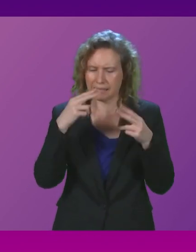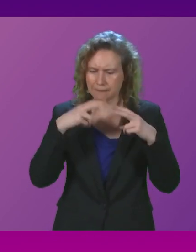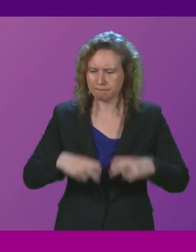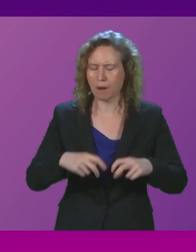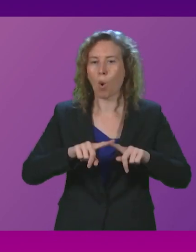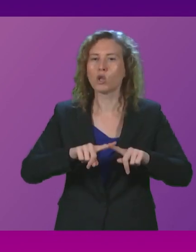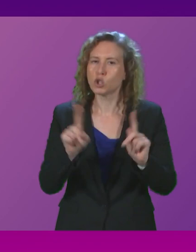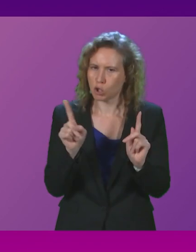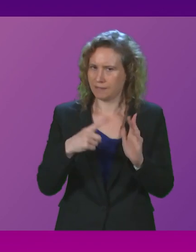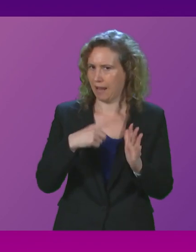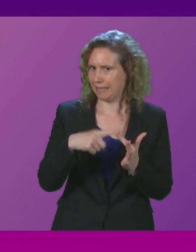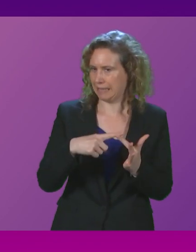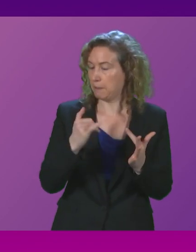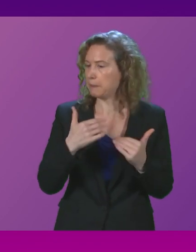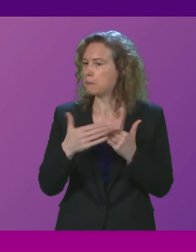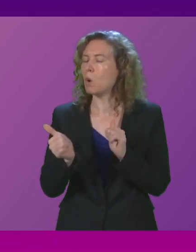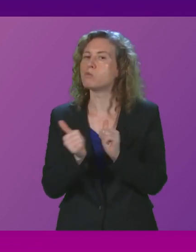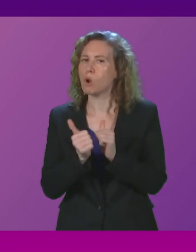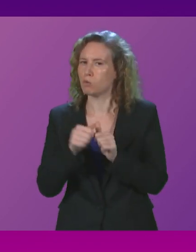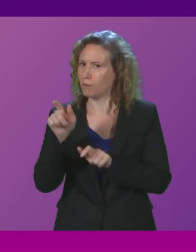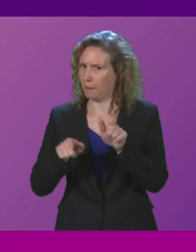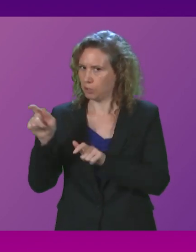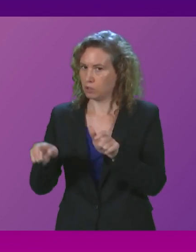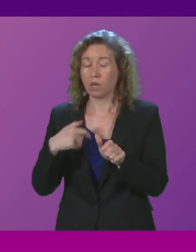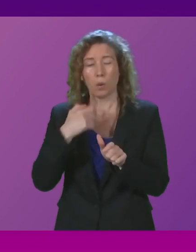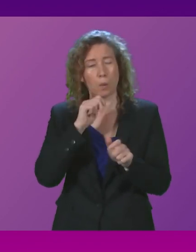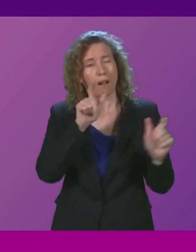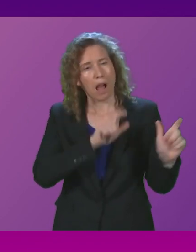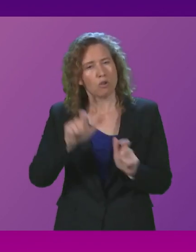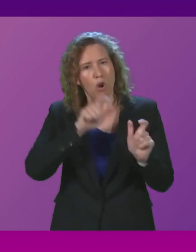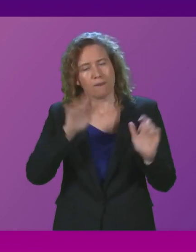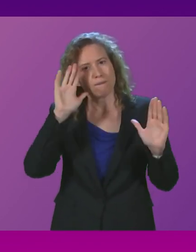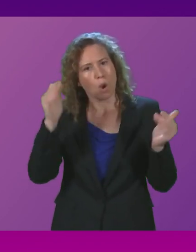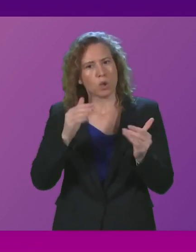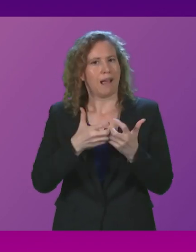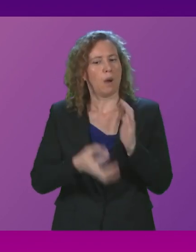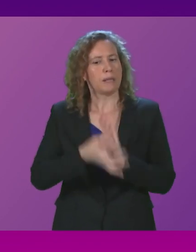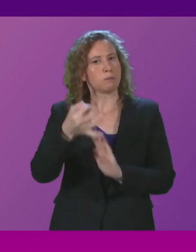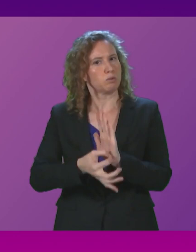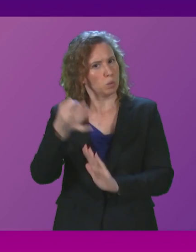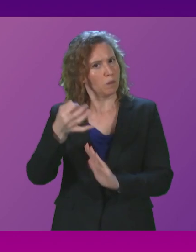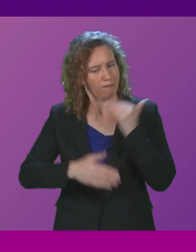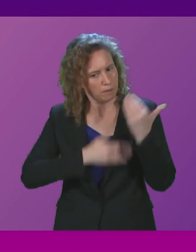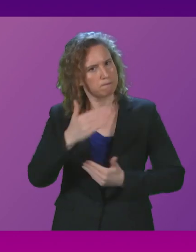and emergency where they are more appropriate for patients. We will continue to focus on improving performance.